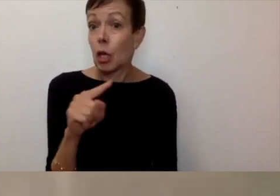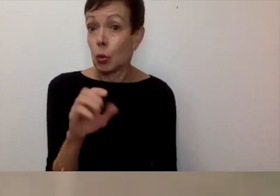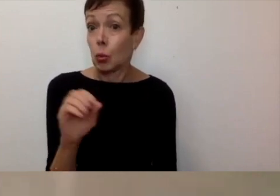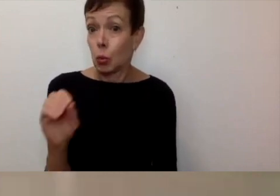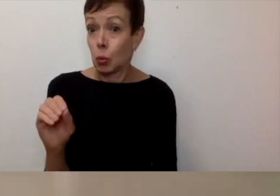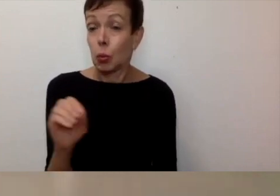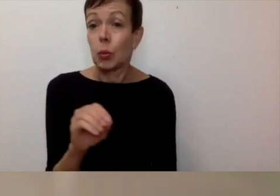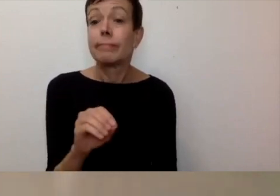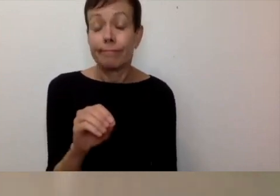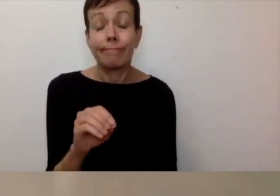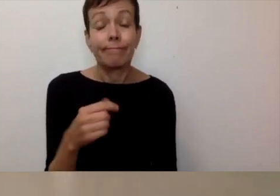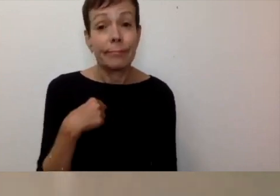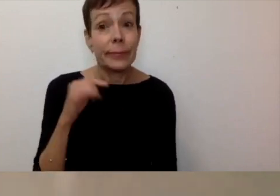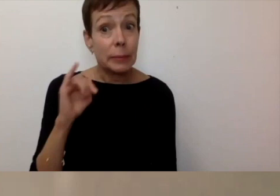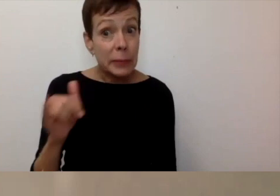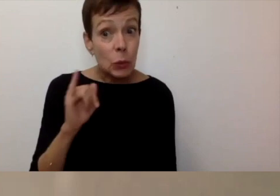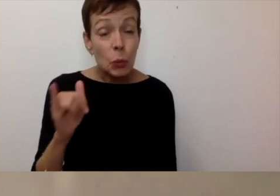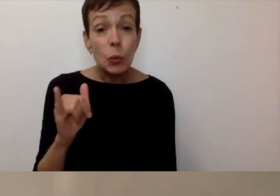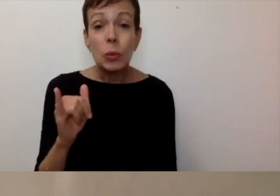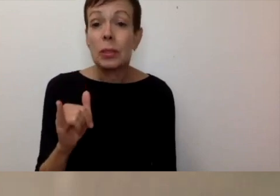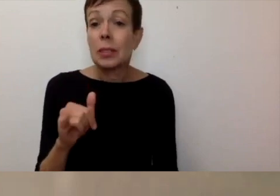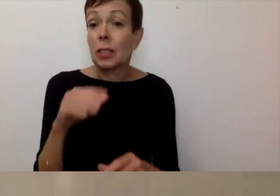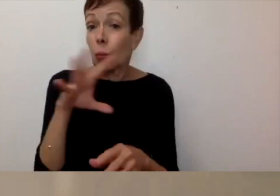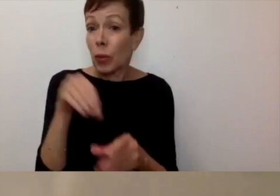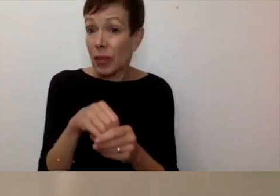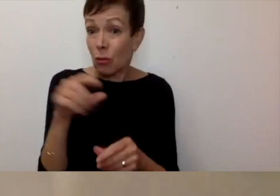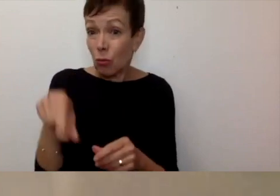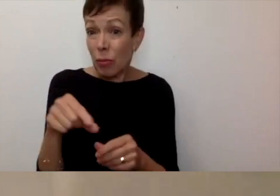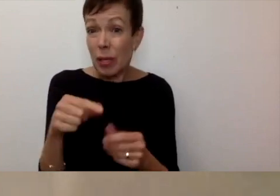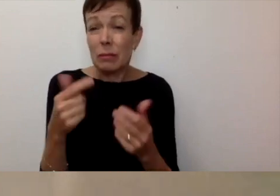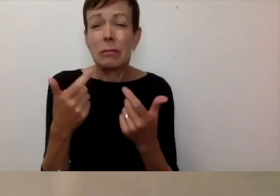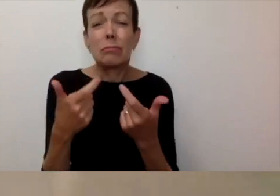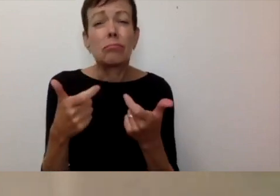in the cultural sector there is a giant wave on online anonymous sexual assaults